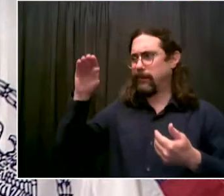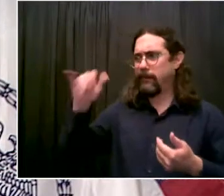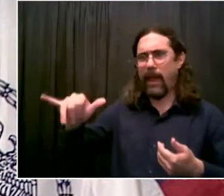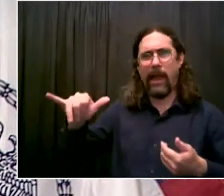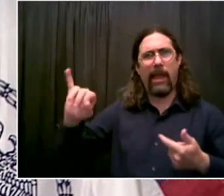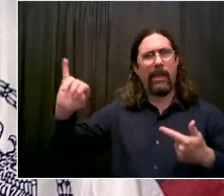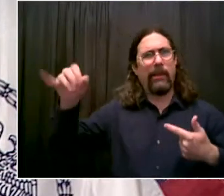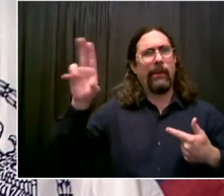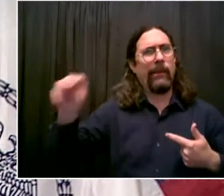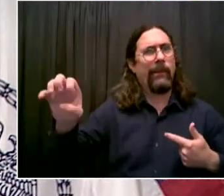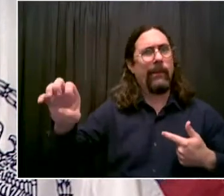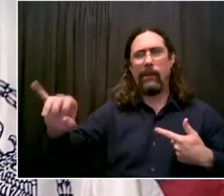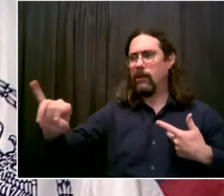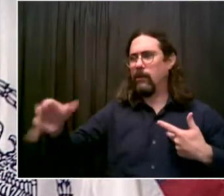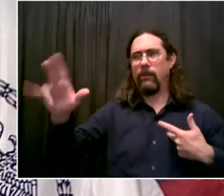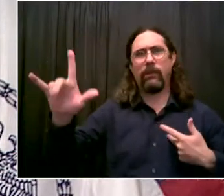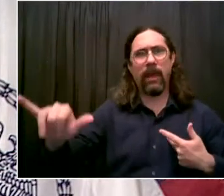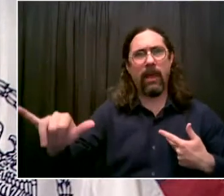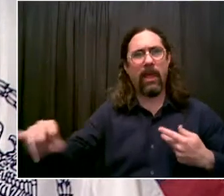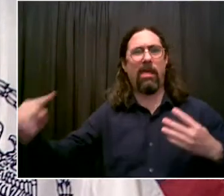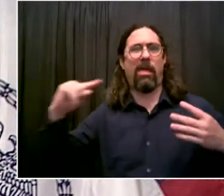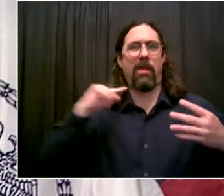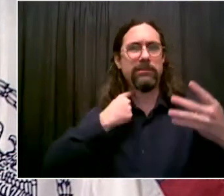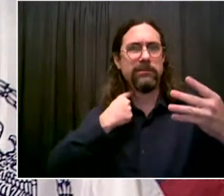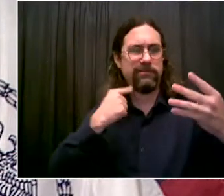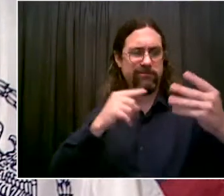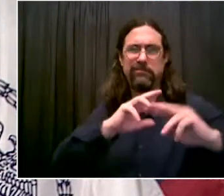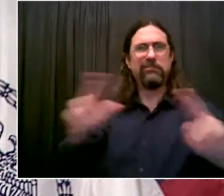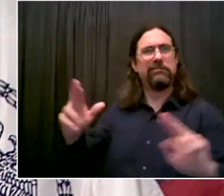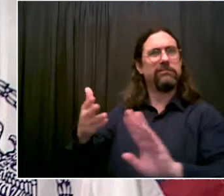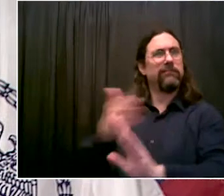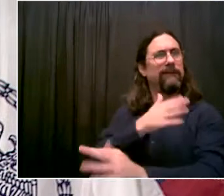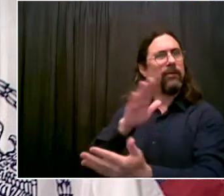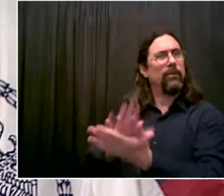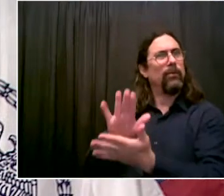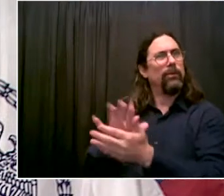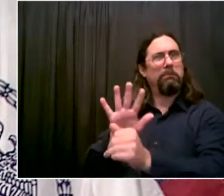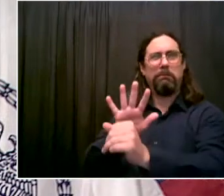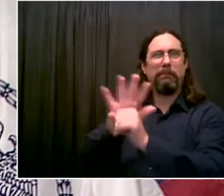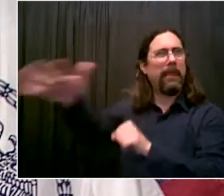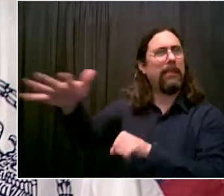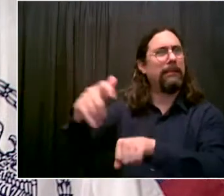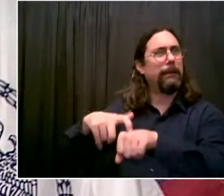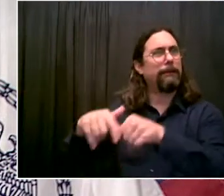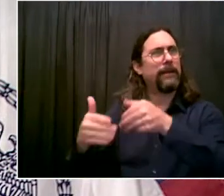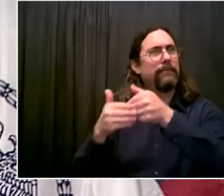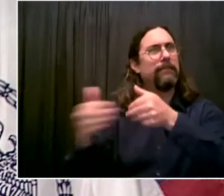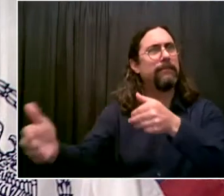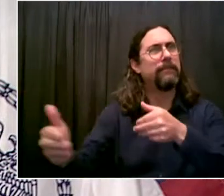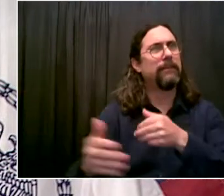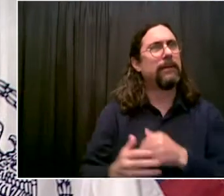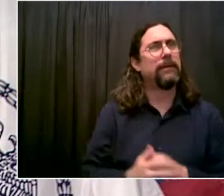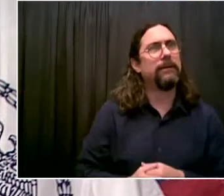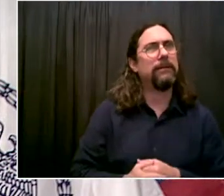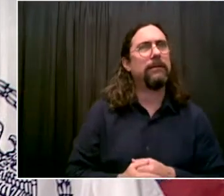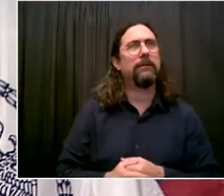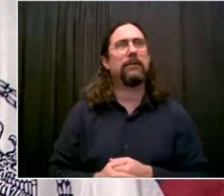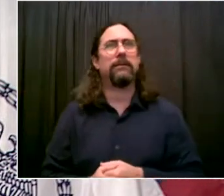HAVEA LOT OF TIME, IT STILL MAY, ALL OF JUNE A NDJULY, VERY EXTENSIVE EFFORTS THROUGHOUT COMMUNITY. I THI NKWE WI LL